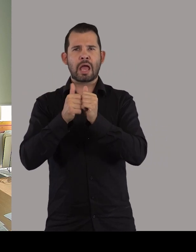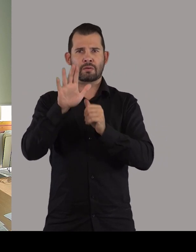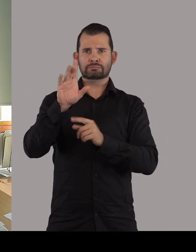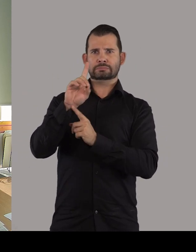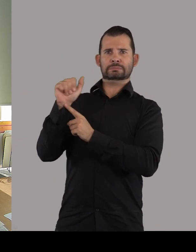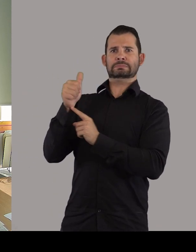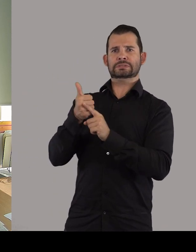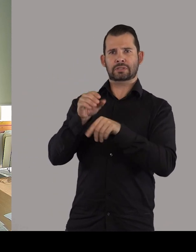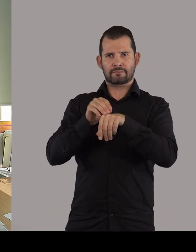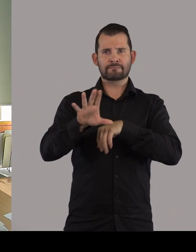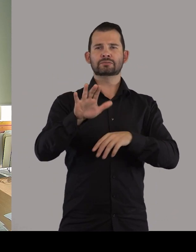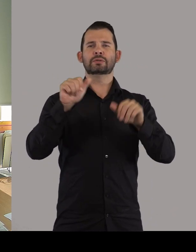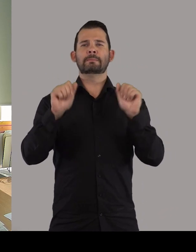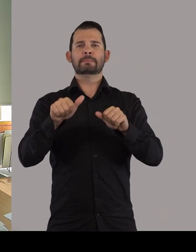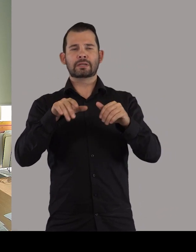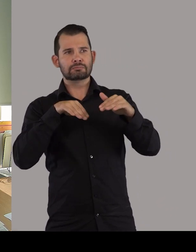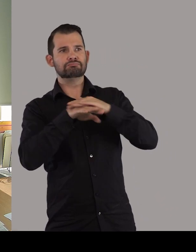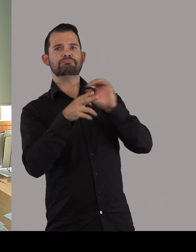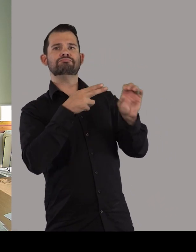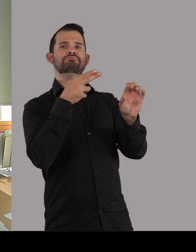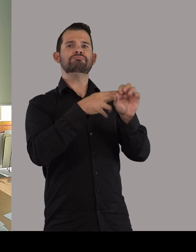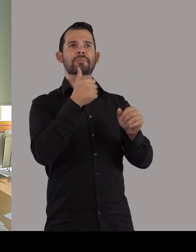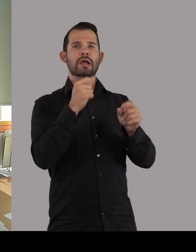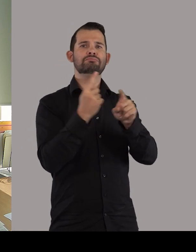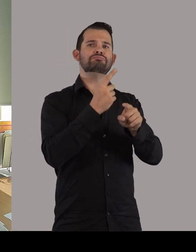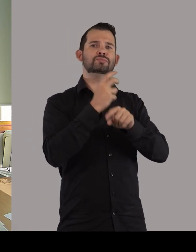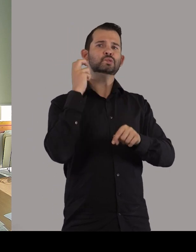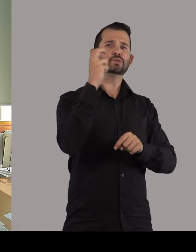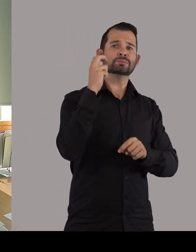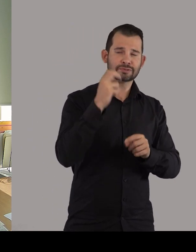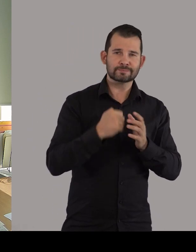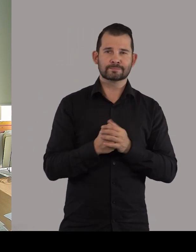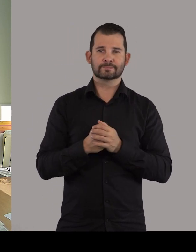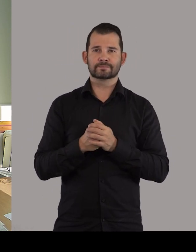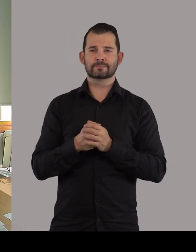how your disability affects your ability to ride conventional transportation.